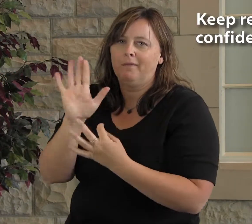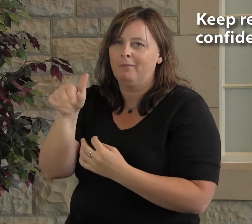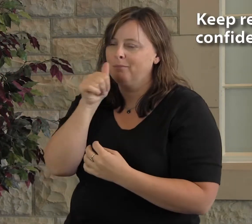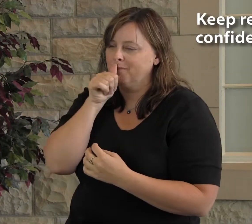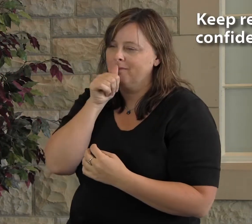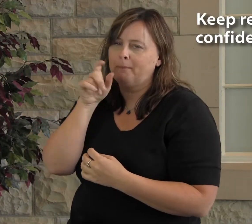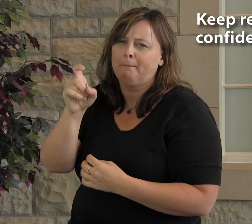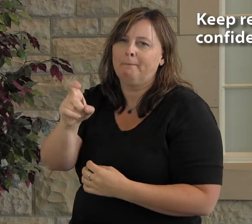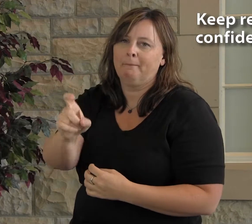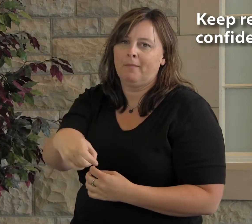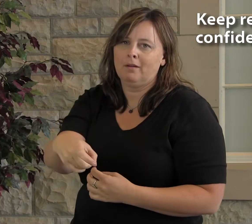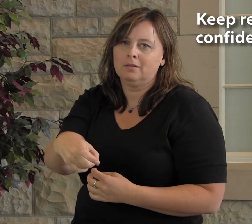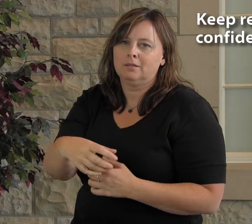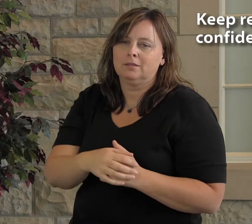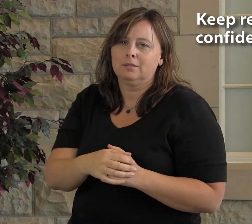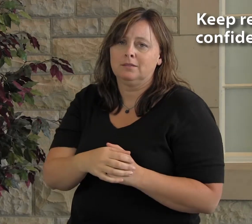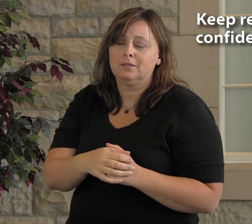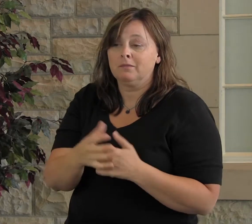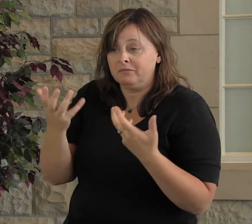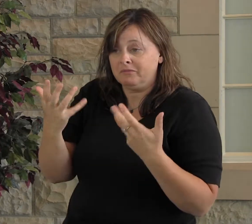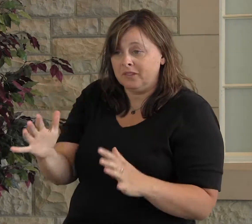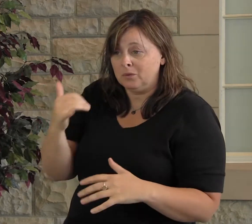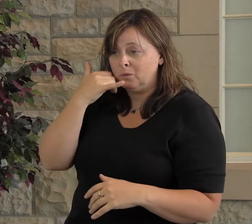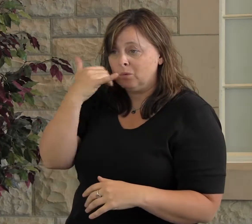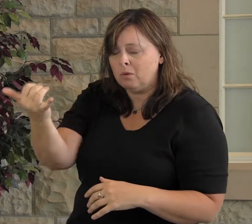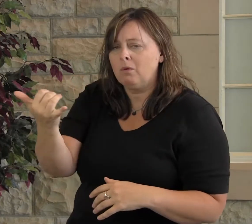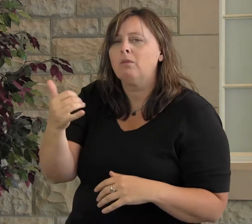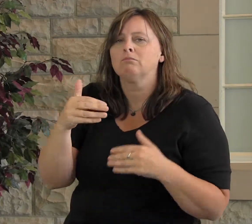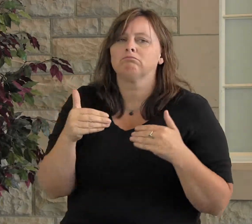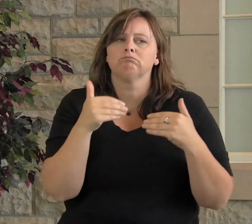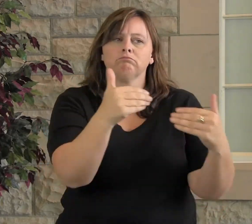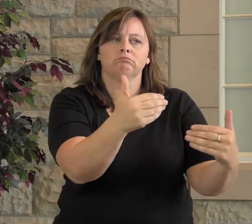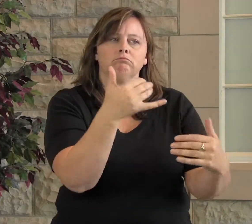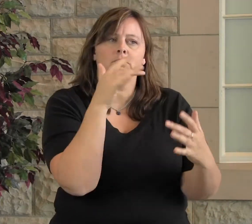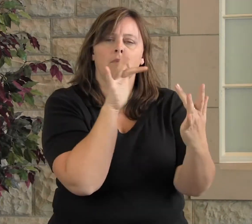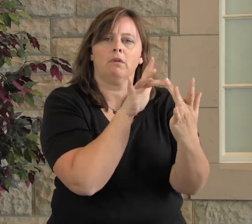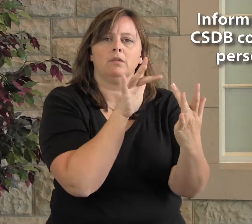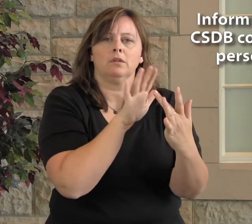We want to respect the privacy of the family. When you're finished making the report,